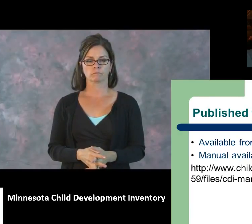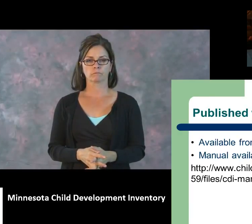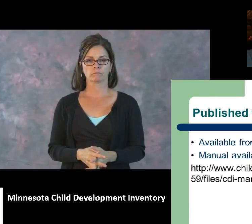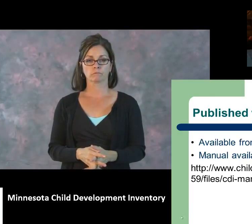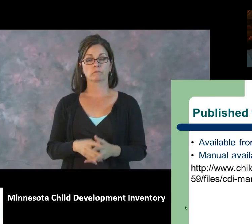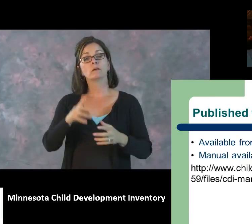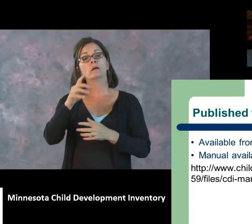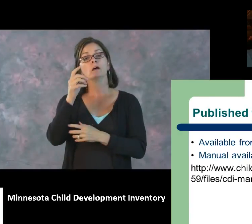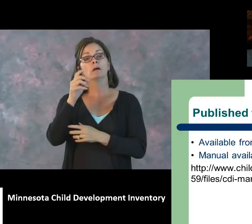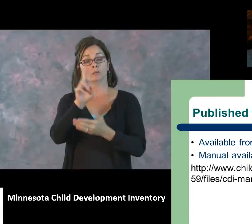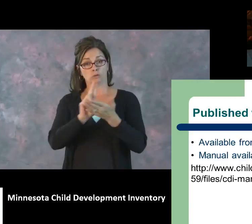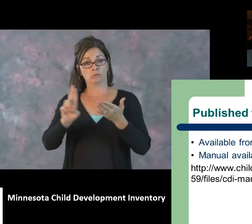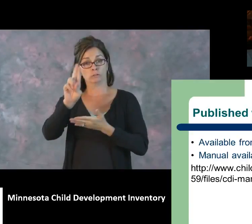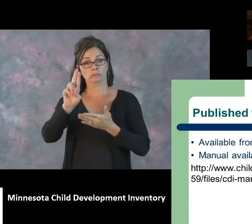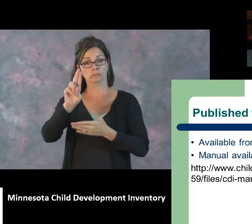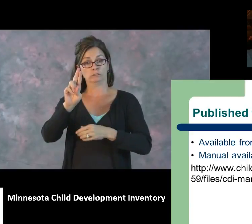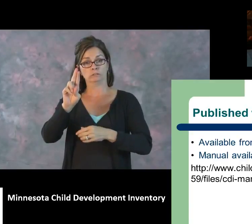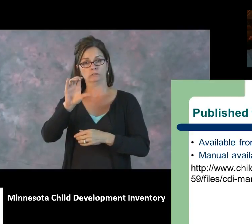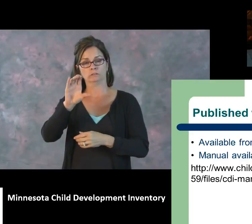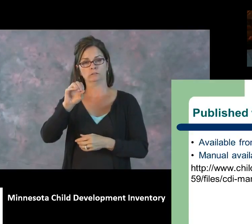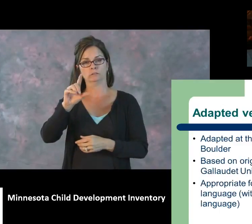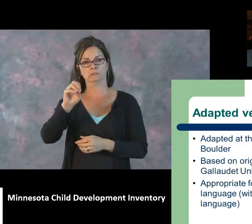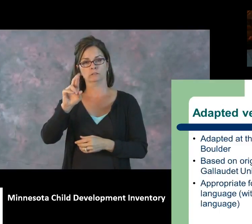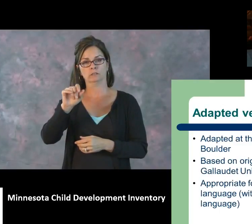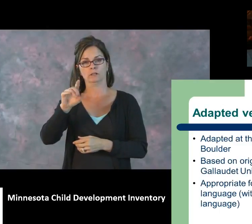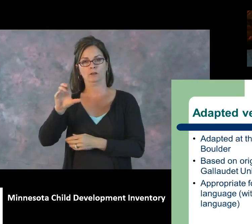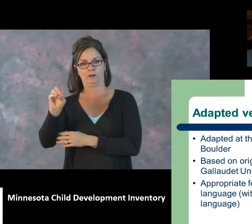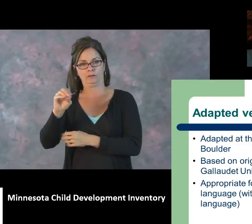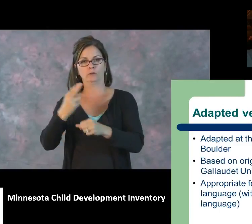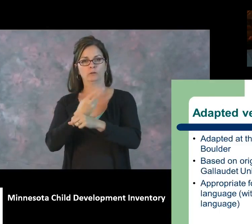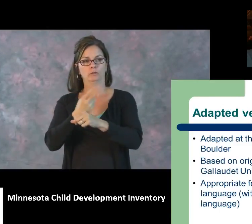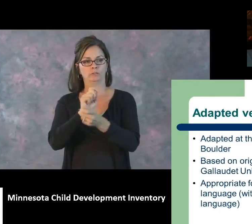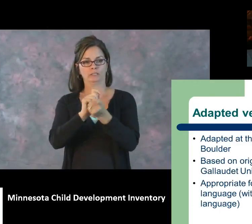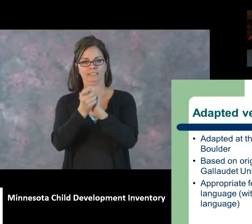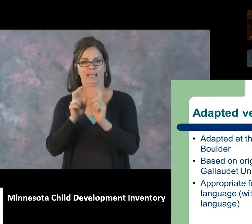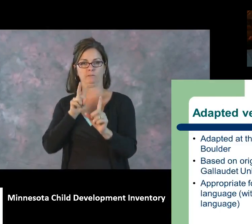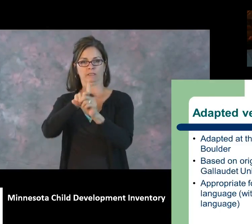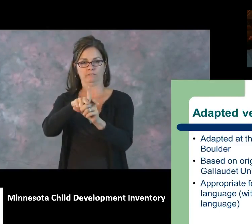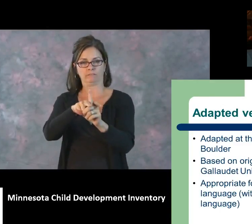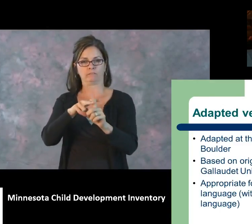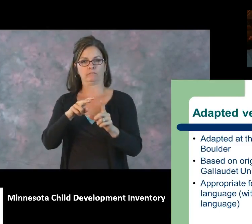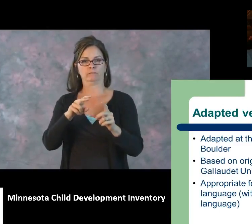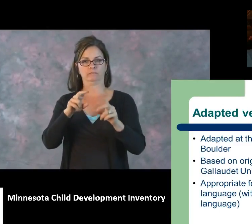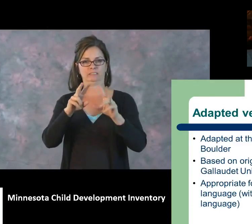At the University Colorado we use an adapted version of this assessment for children, who are Deaf or hard of hearing,